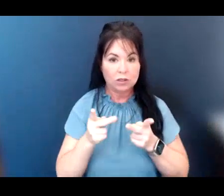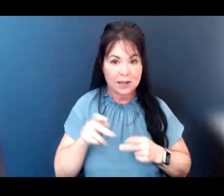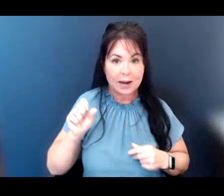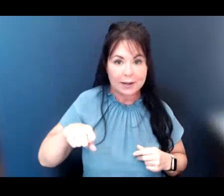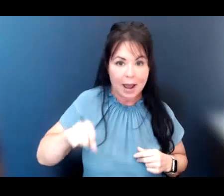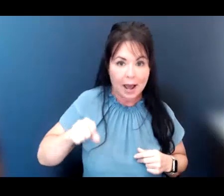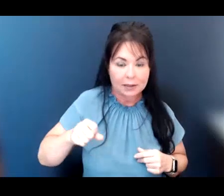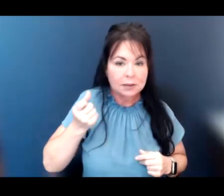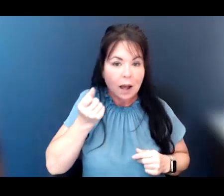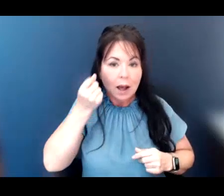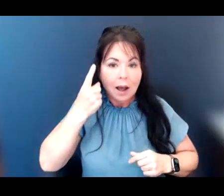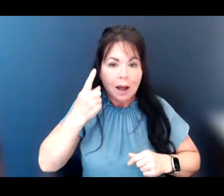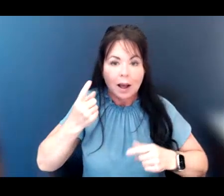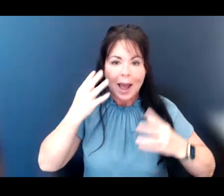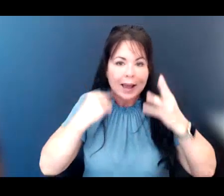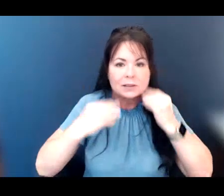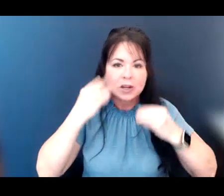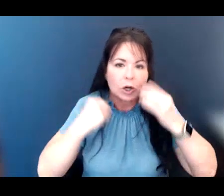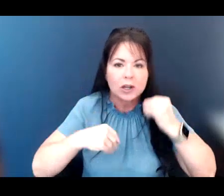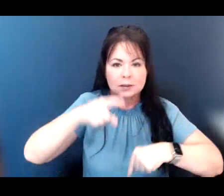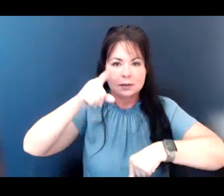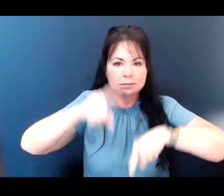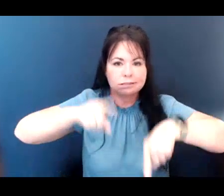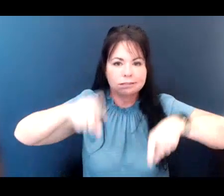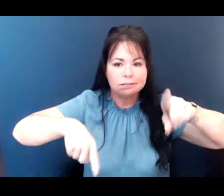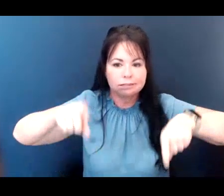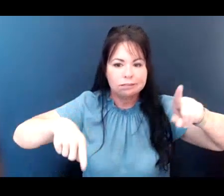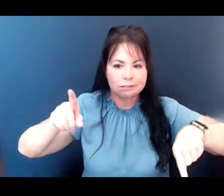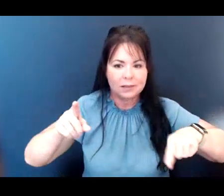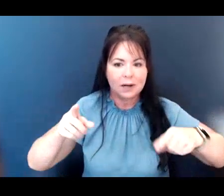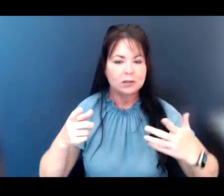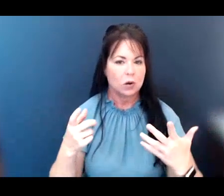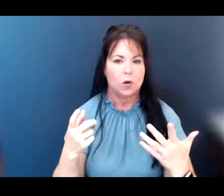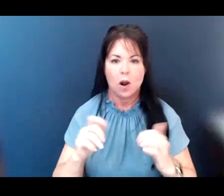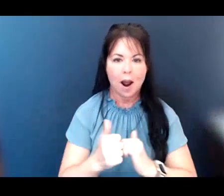participate or experience any user testing or provide feedback.